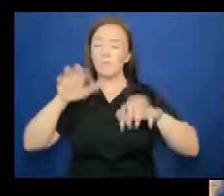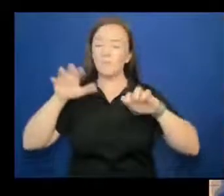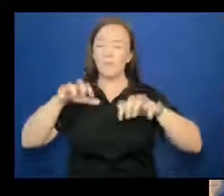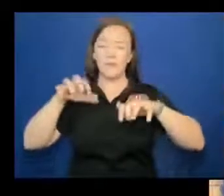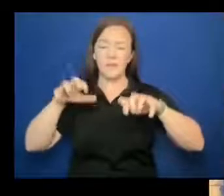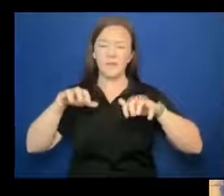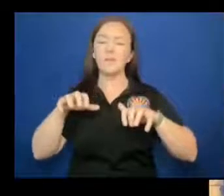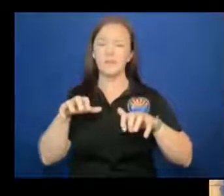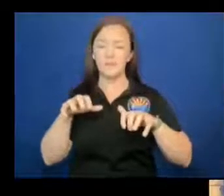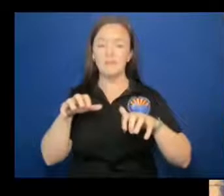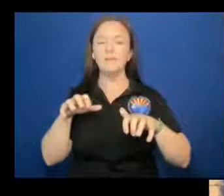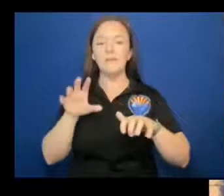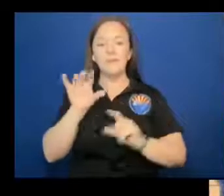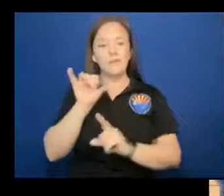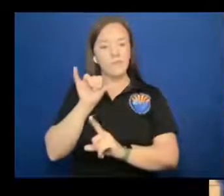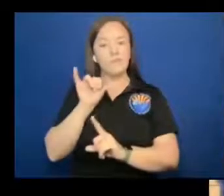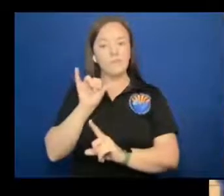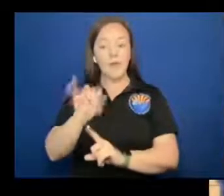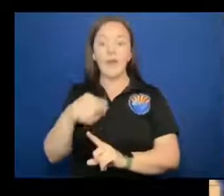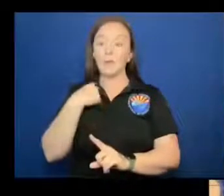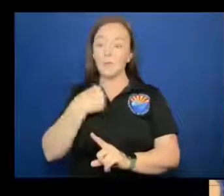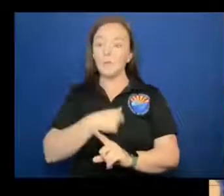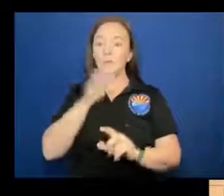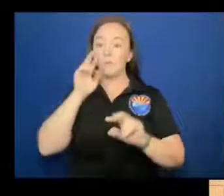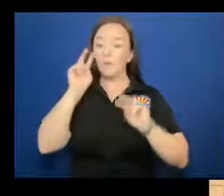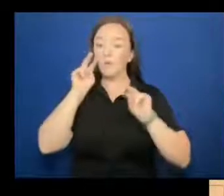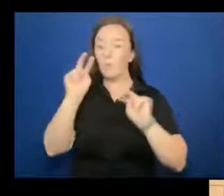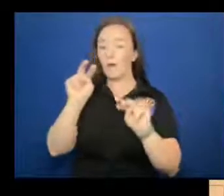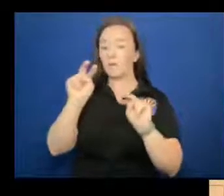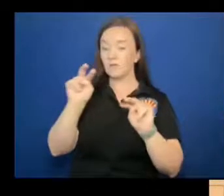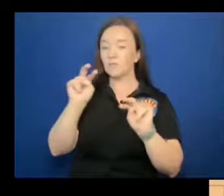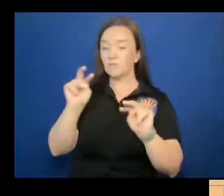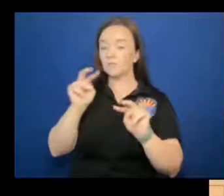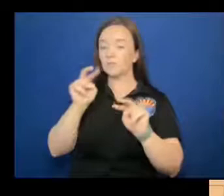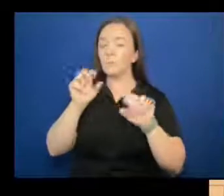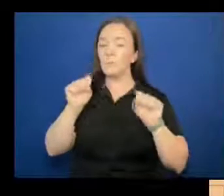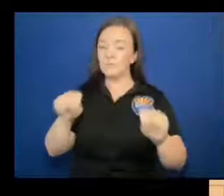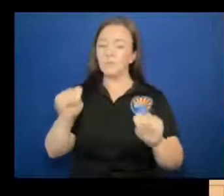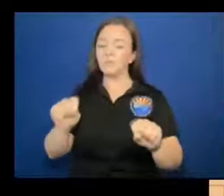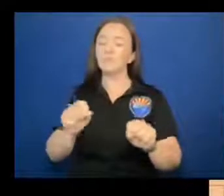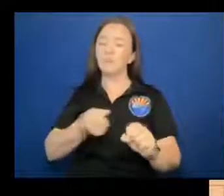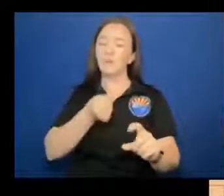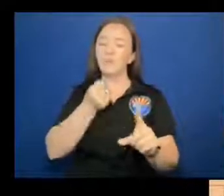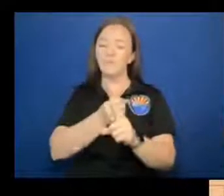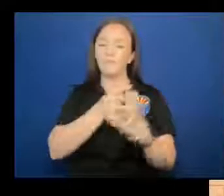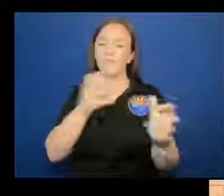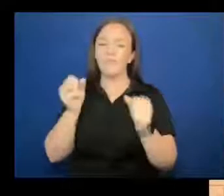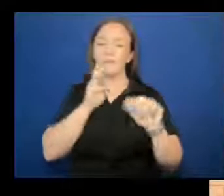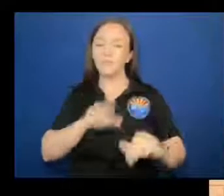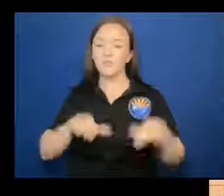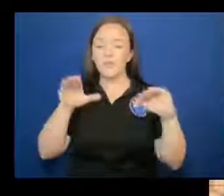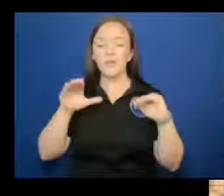IRON'S GATE AND WE STILL HAVE FIREFIGHTERS HAVE ACCESS IN THE FIRE'S EDGE AND THERE IS MINIMAL HEAT SHOWING